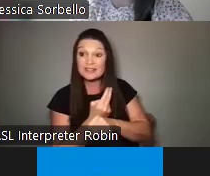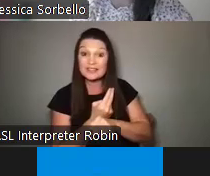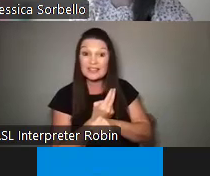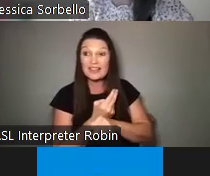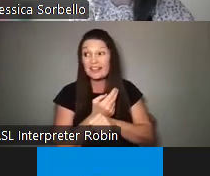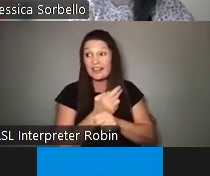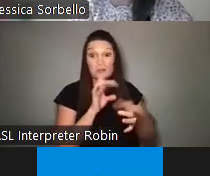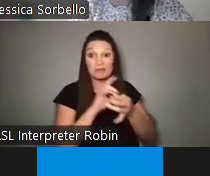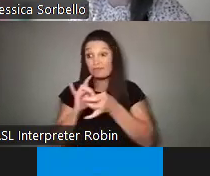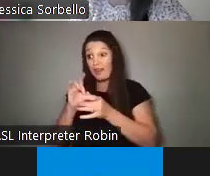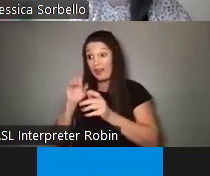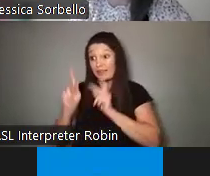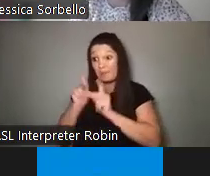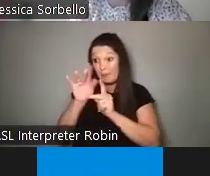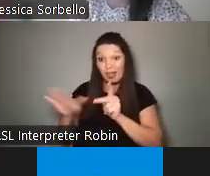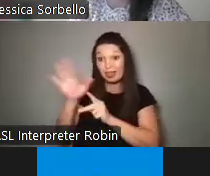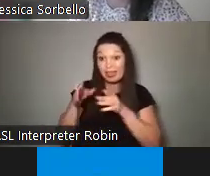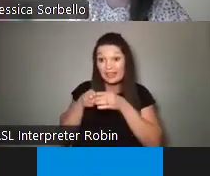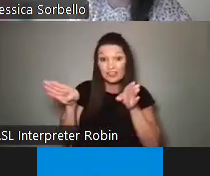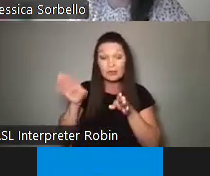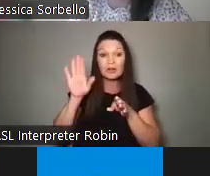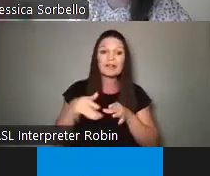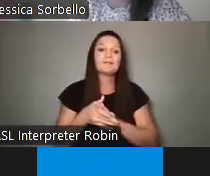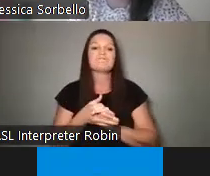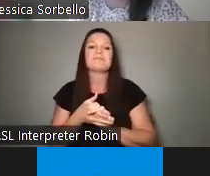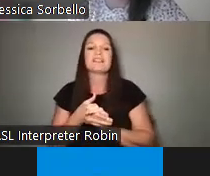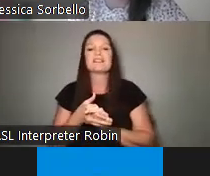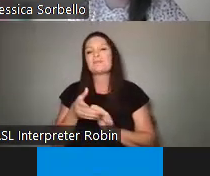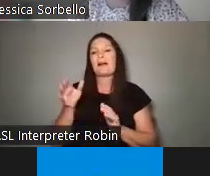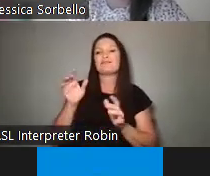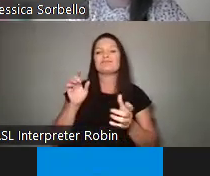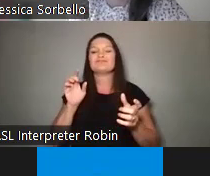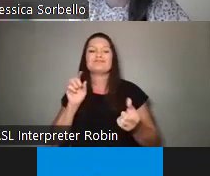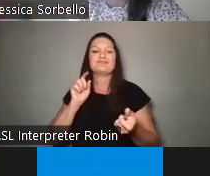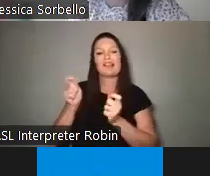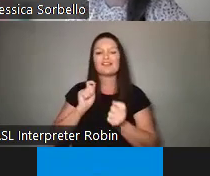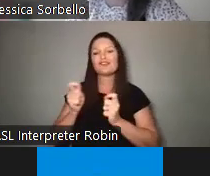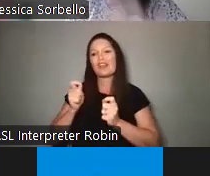many of you who come more from that nursing home and medical